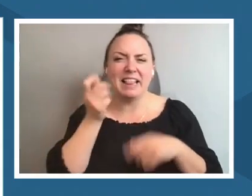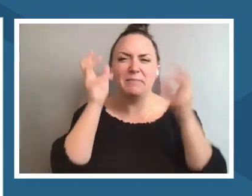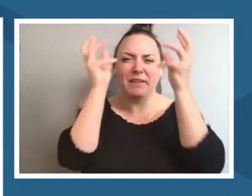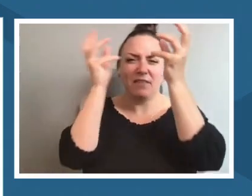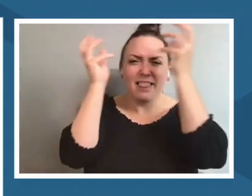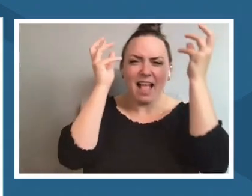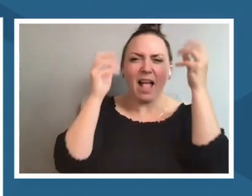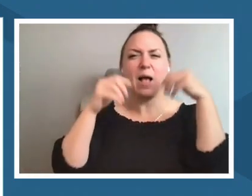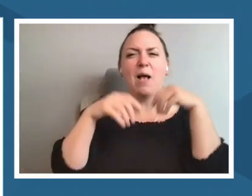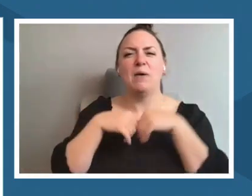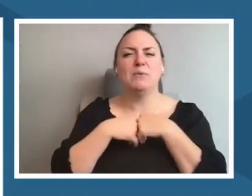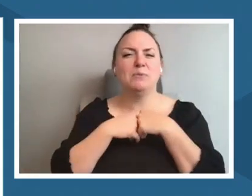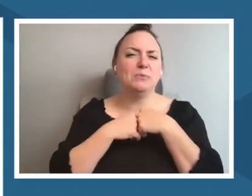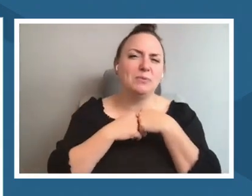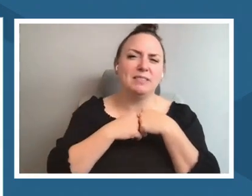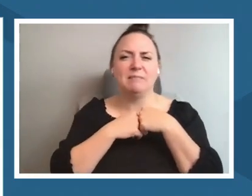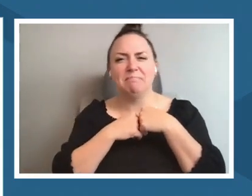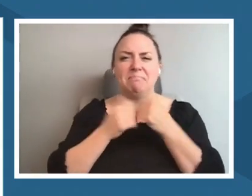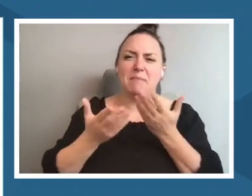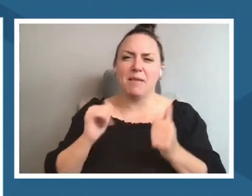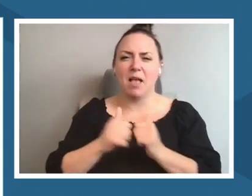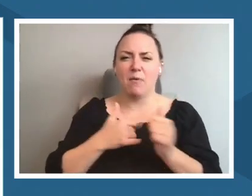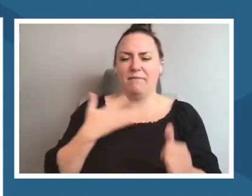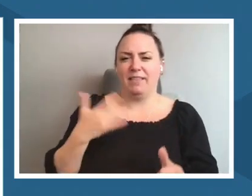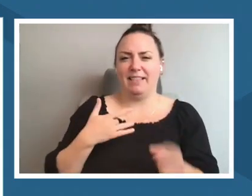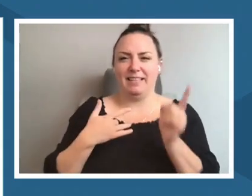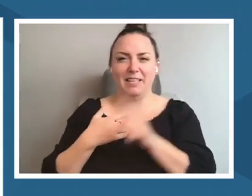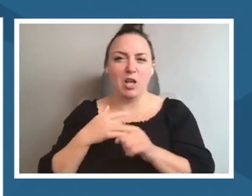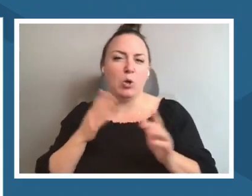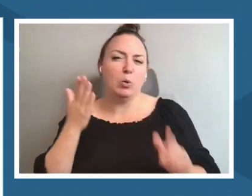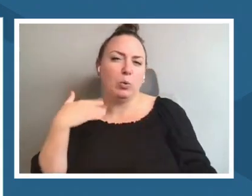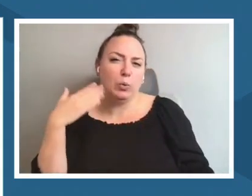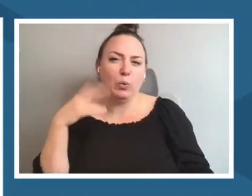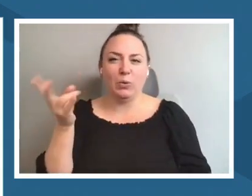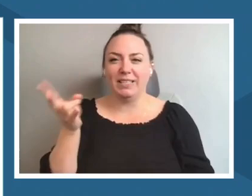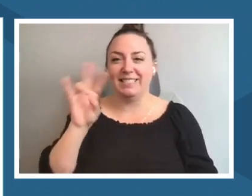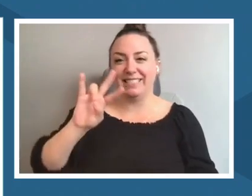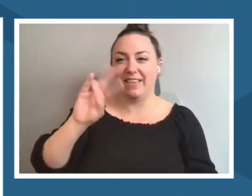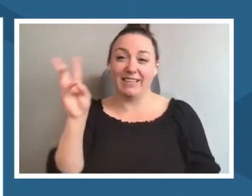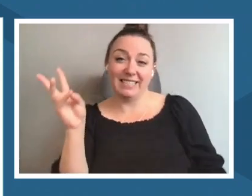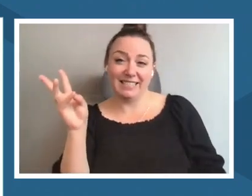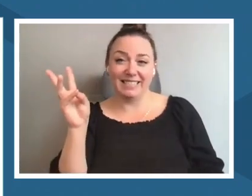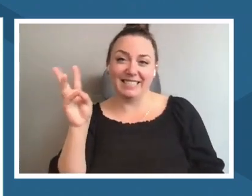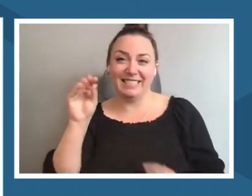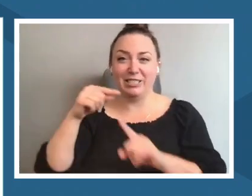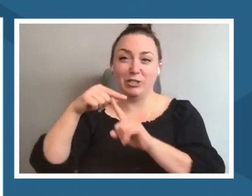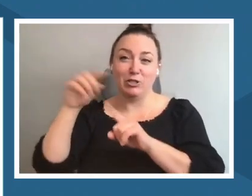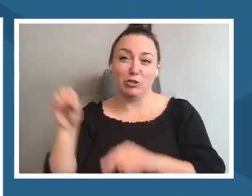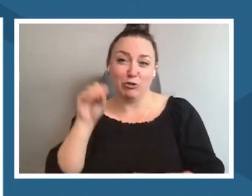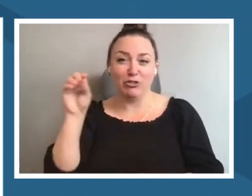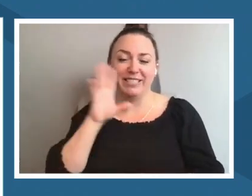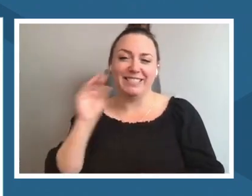feeling today a cool 76 degrees and hanging loose i like that